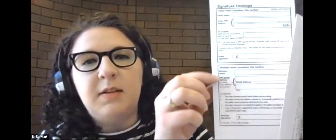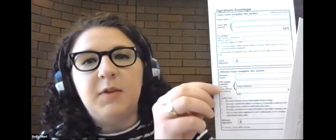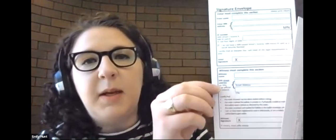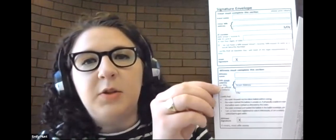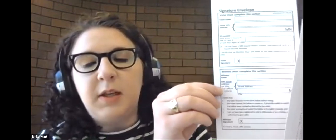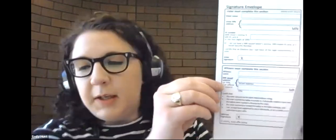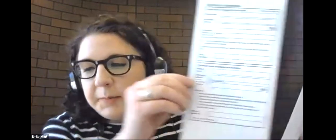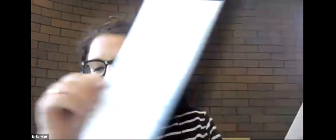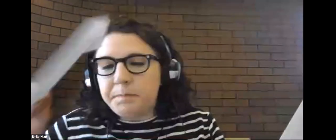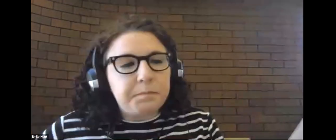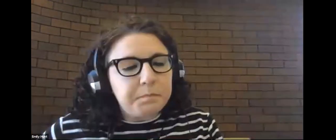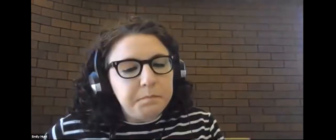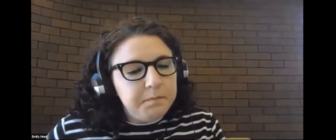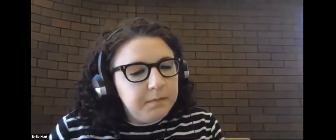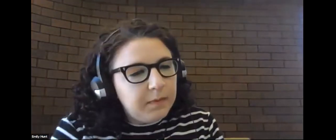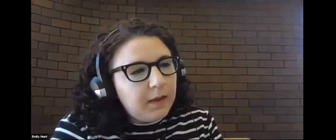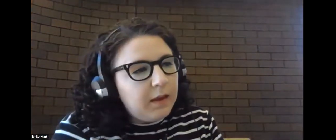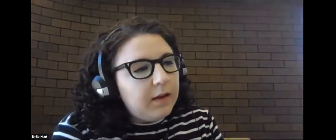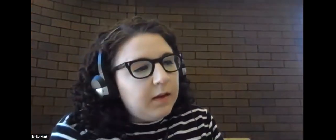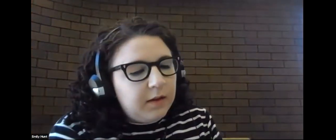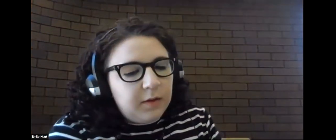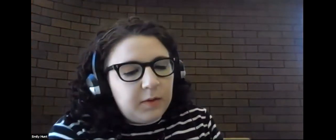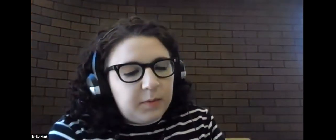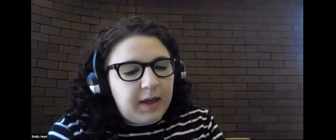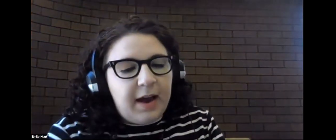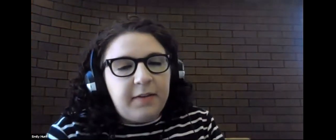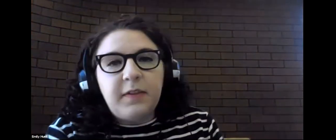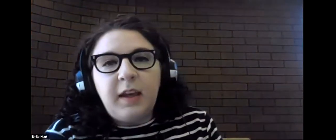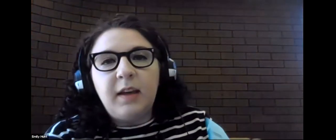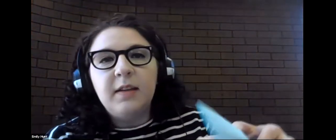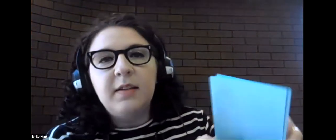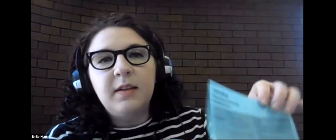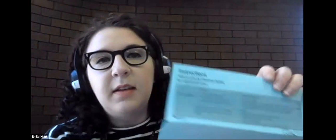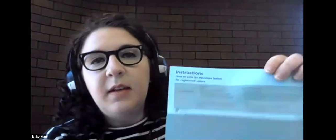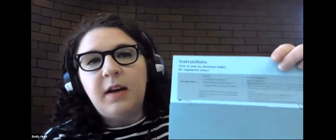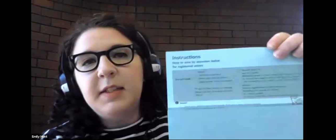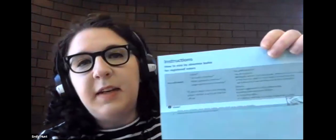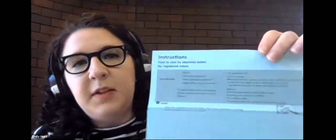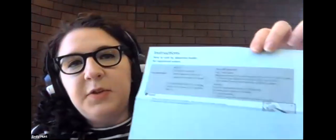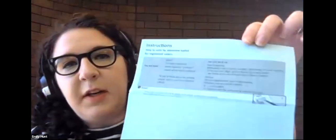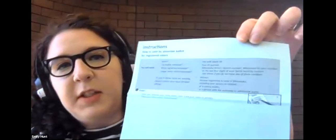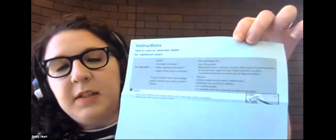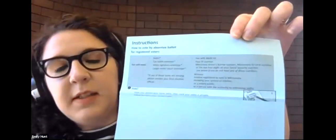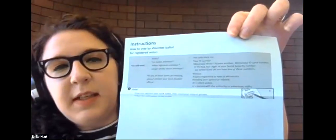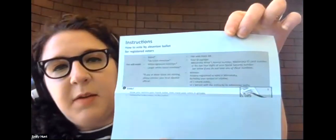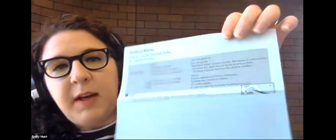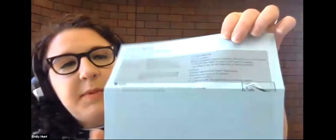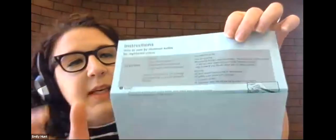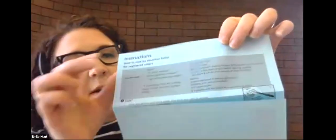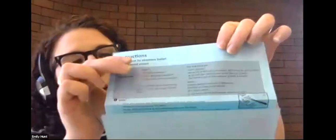information here. We have -- our set of instructions in Ramsey County